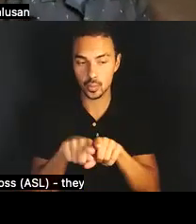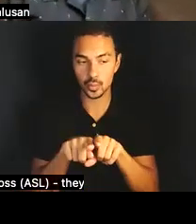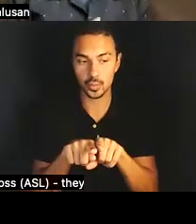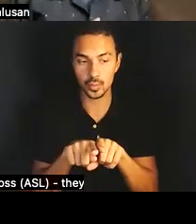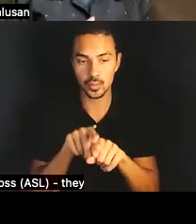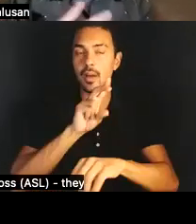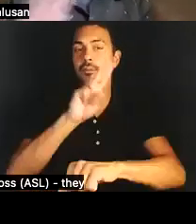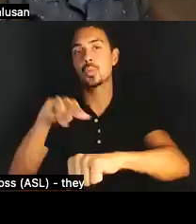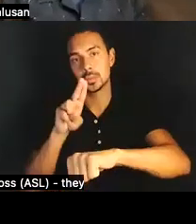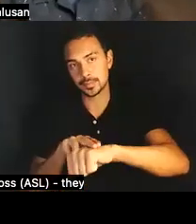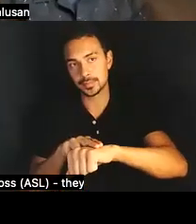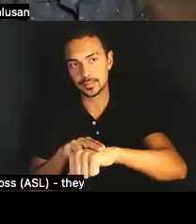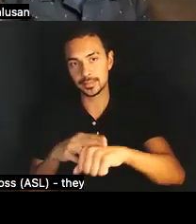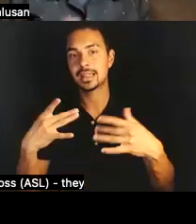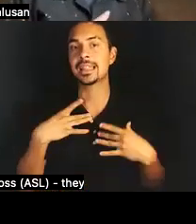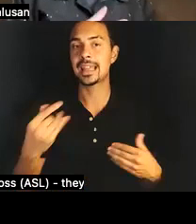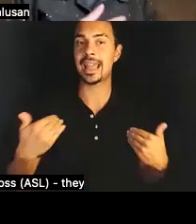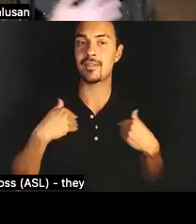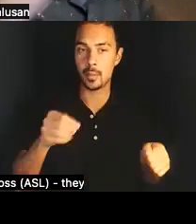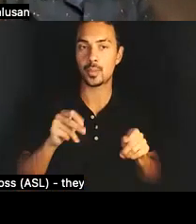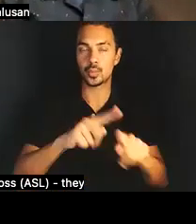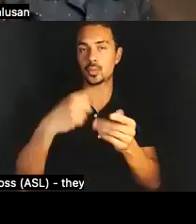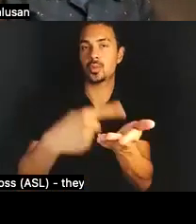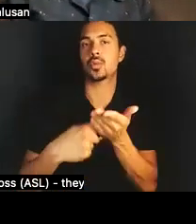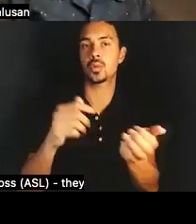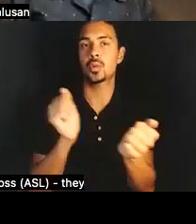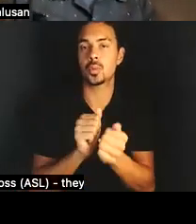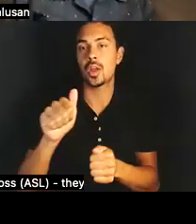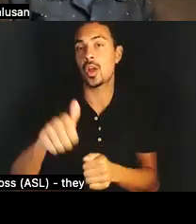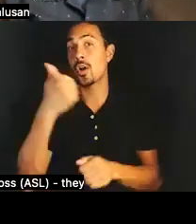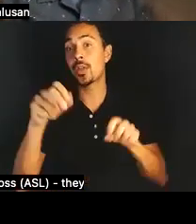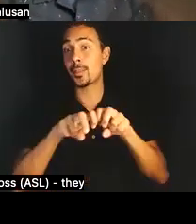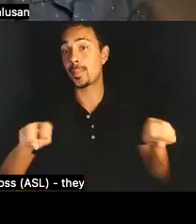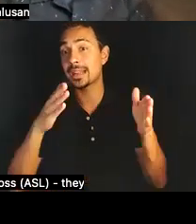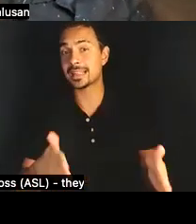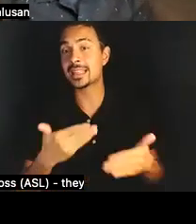And then I also of course,